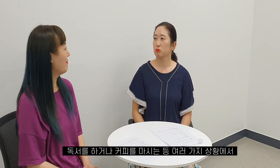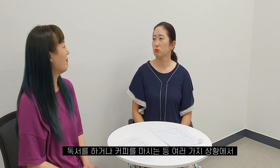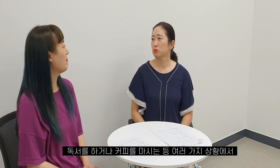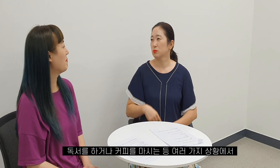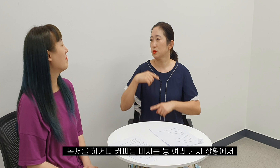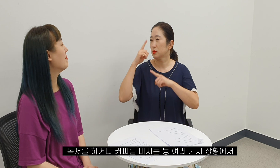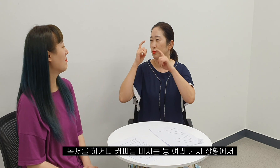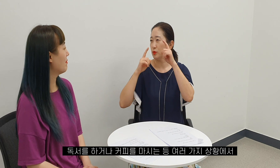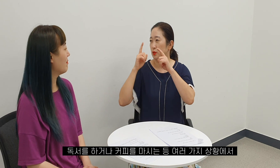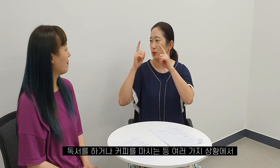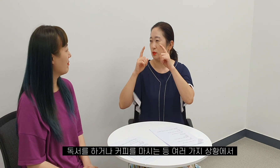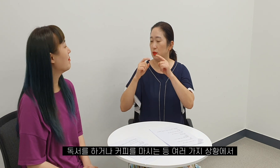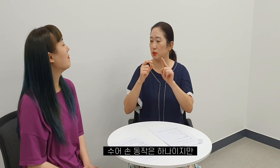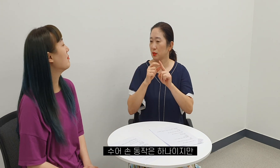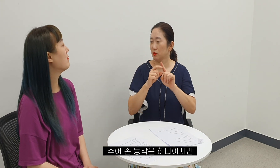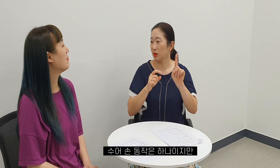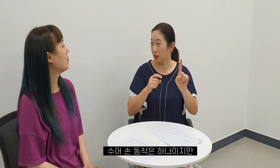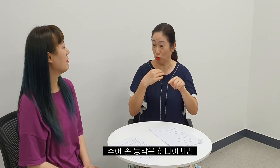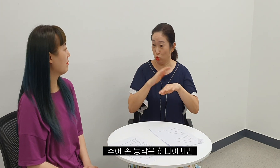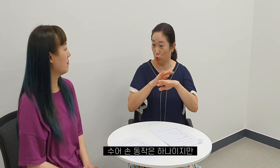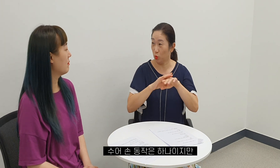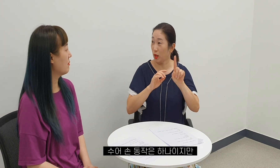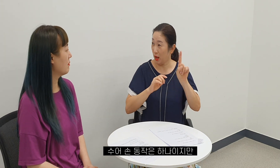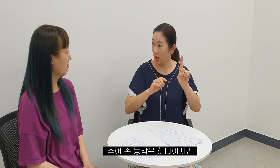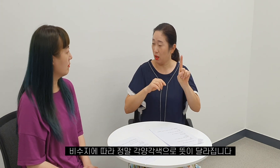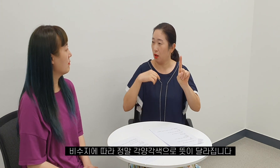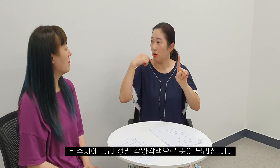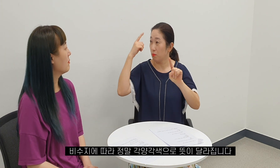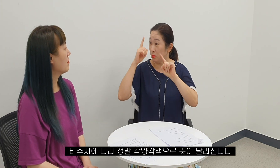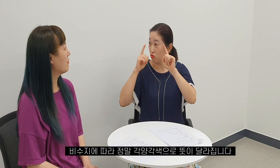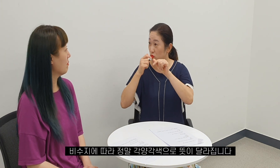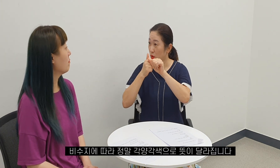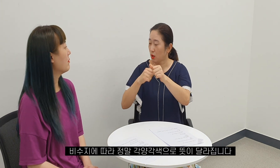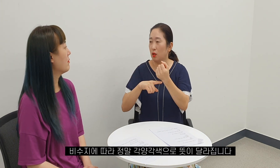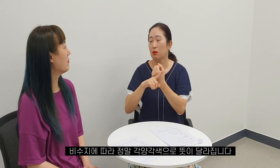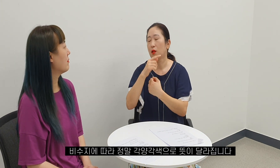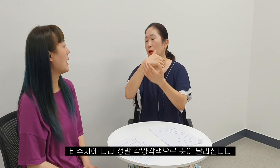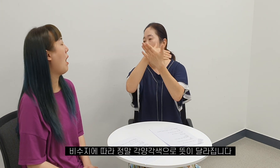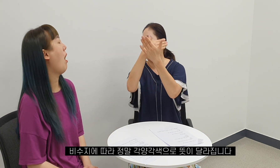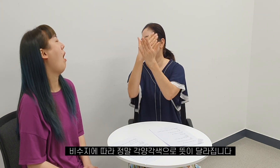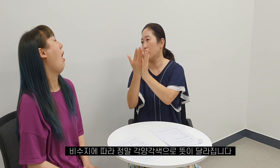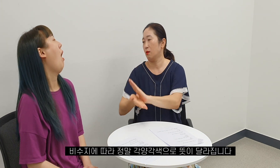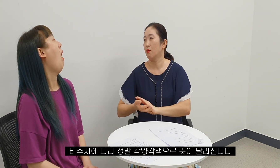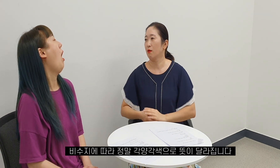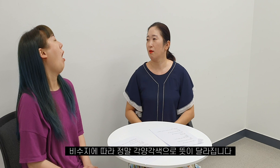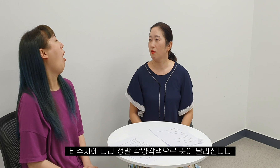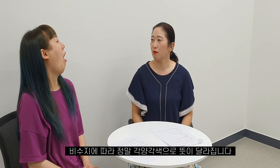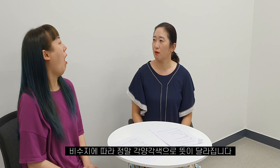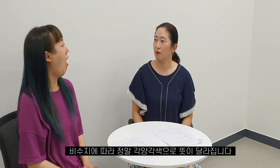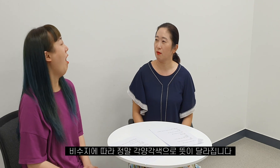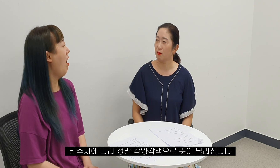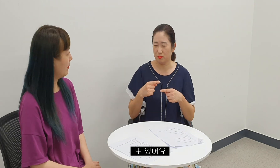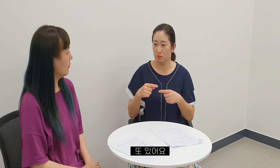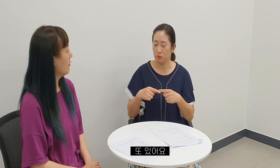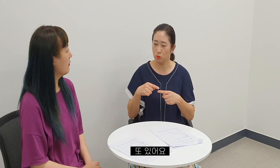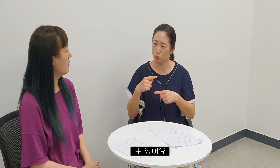In many situations, such as reading or drinking coffee, sign language hand gestures are one, but each Bisuji has a very different meaning.